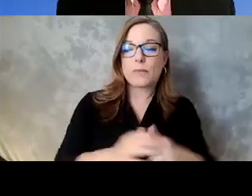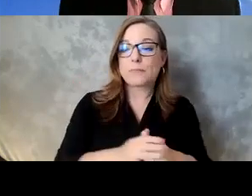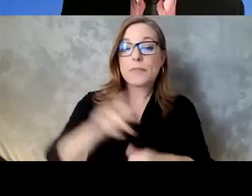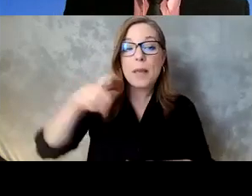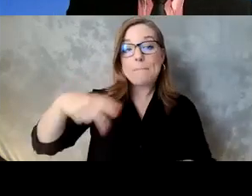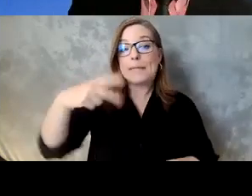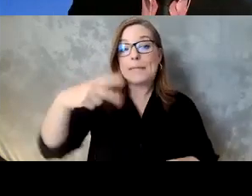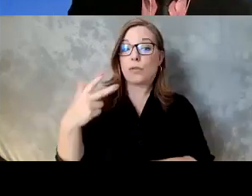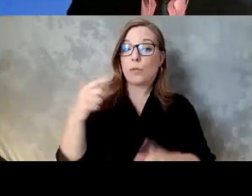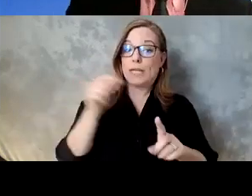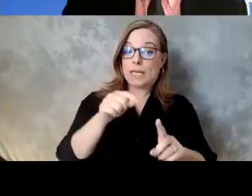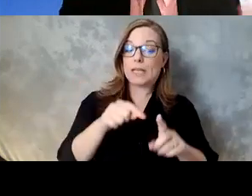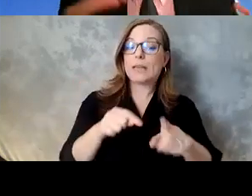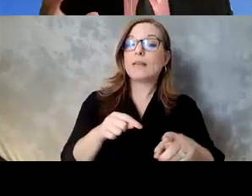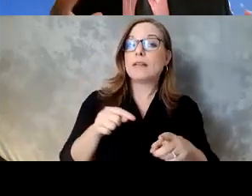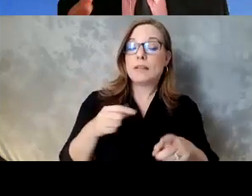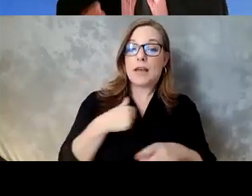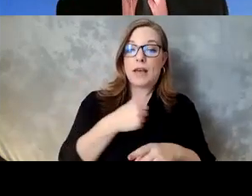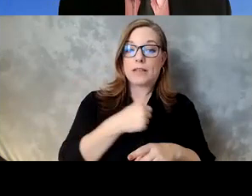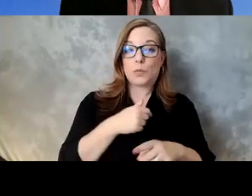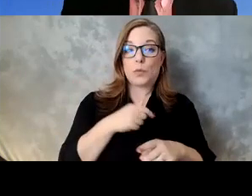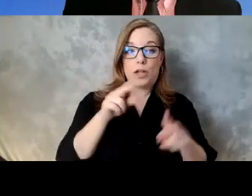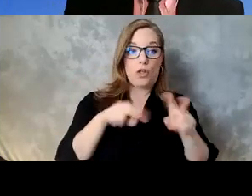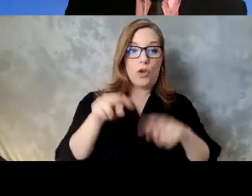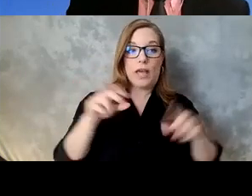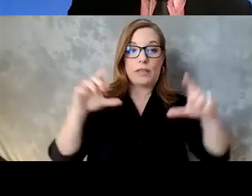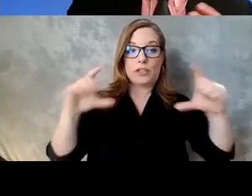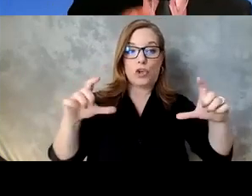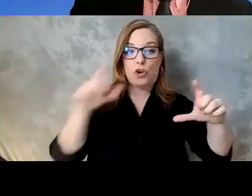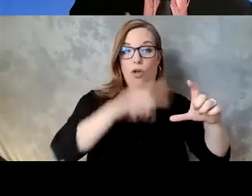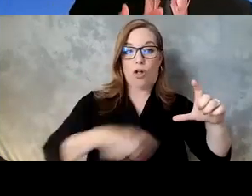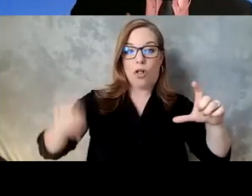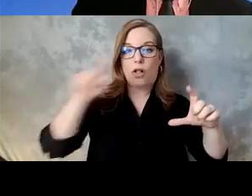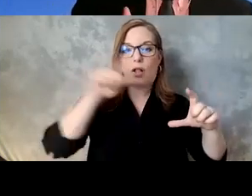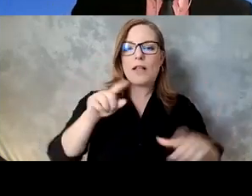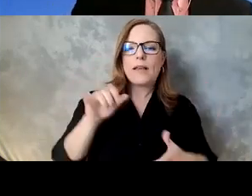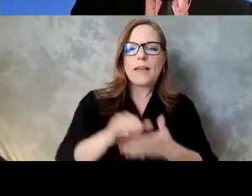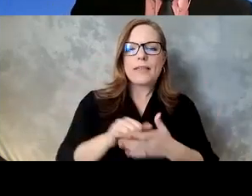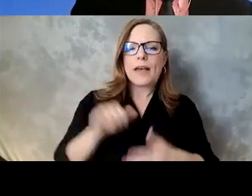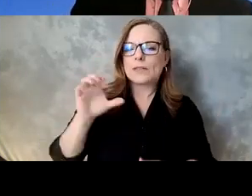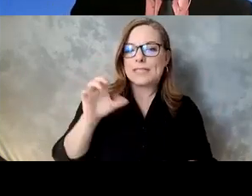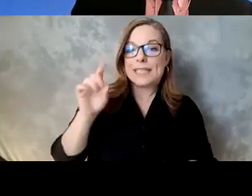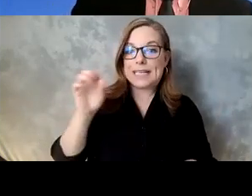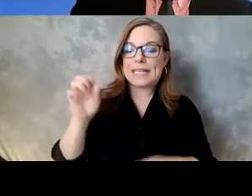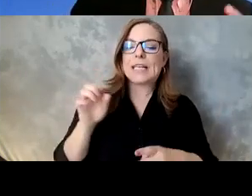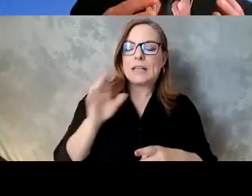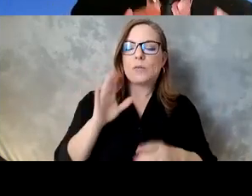at the the larger circle here is overarching work that CDE is leading to support LEAs to